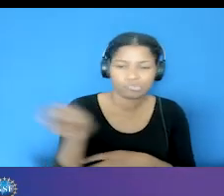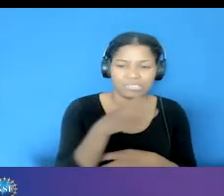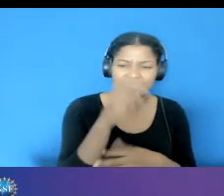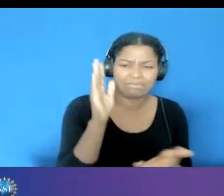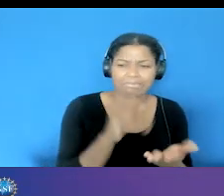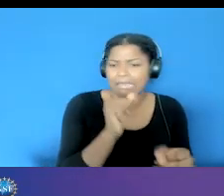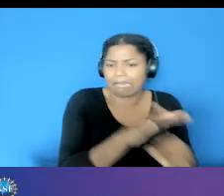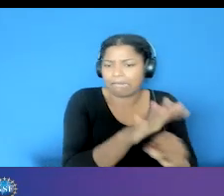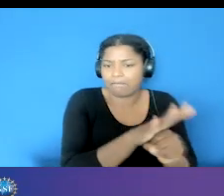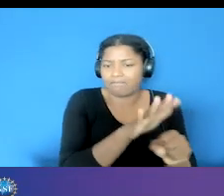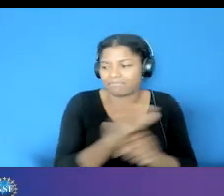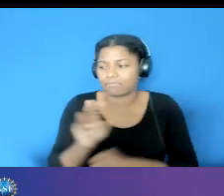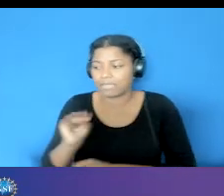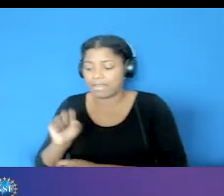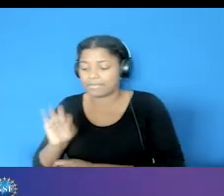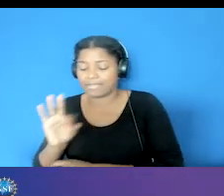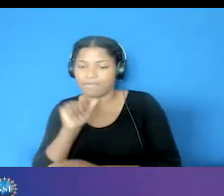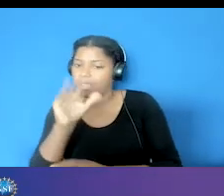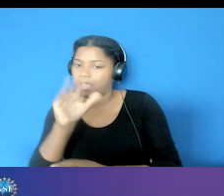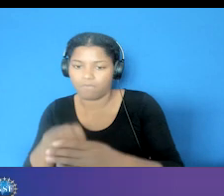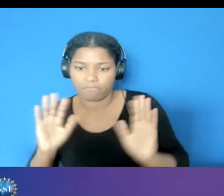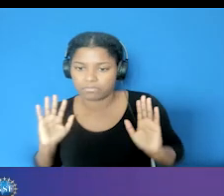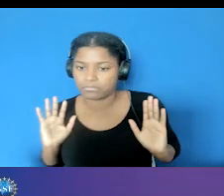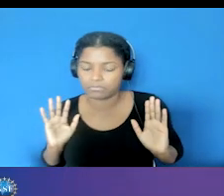Some of the things that you might want to look for while you're doing that reconciliation,